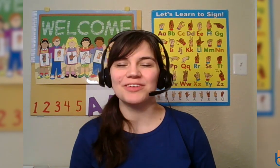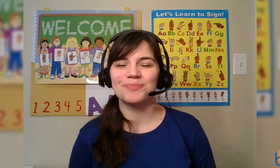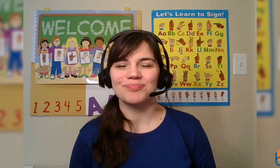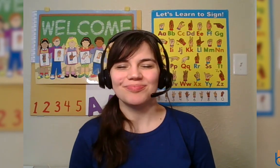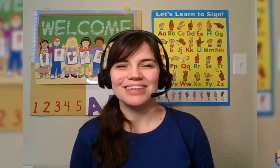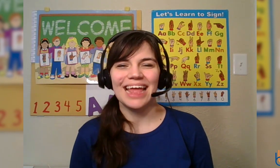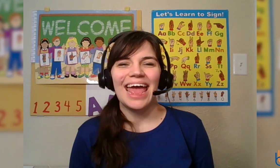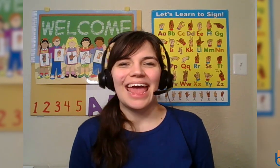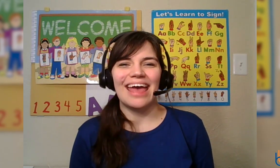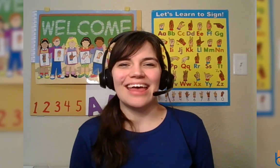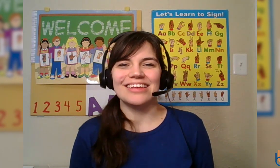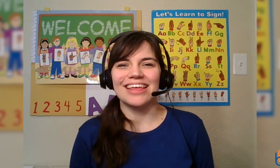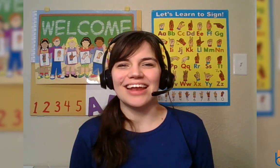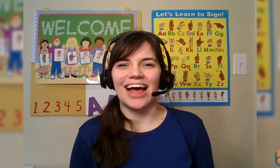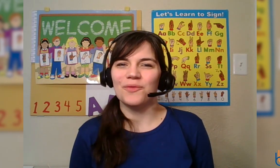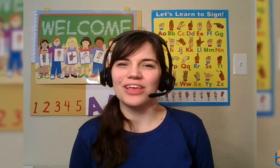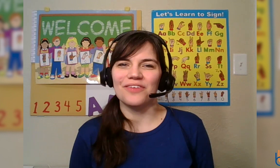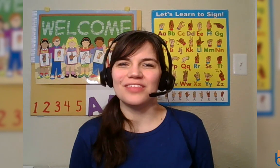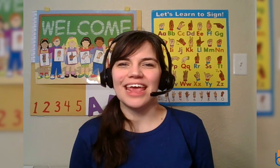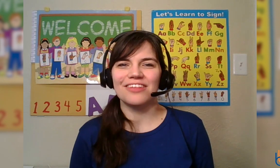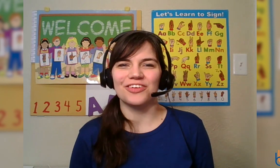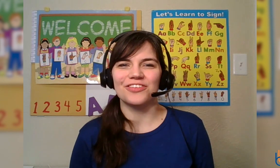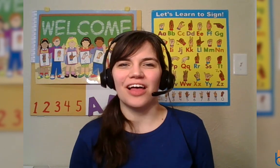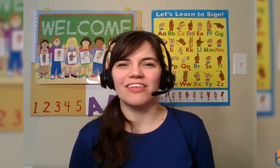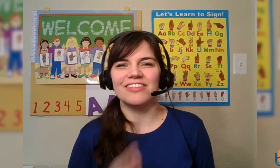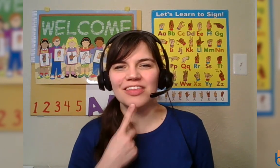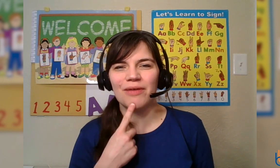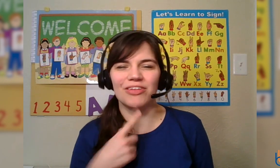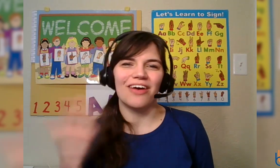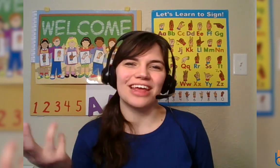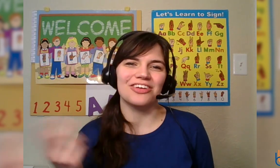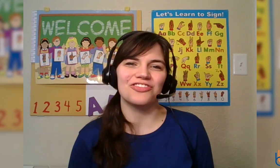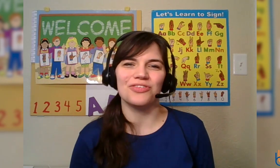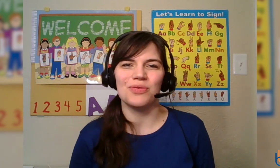again and then I will give the answers. 'll say them out loud and I'll show you